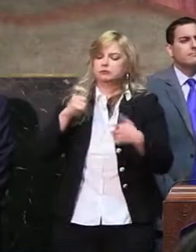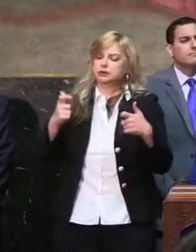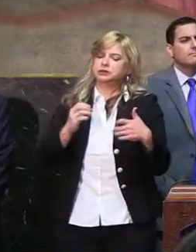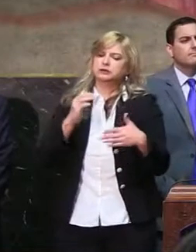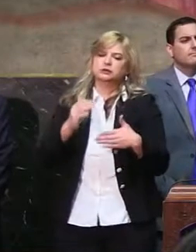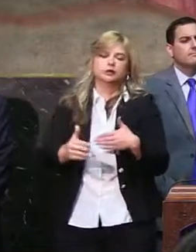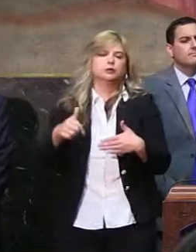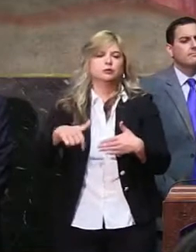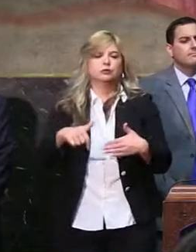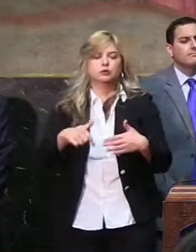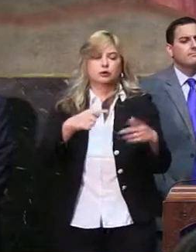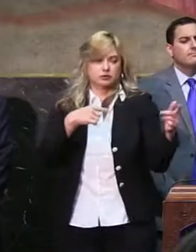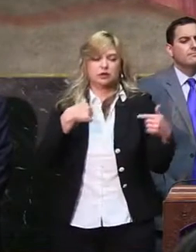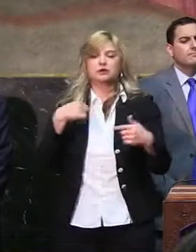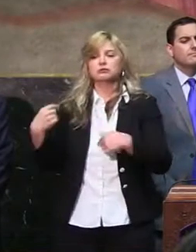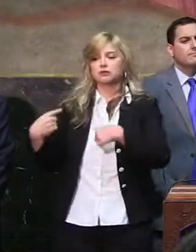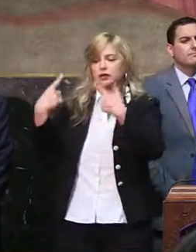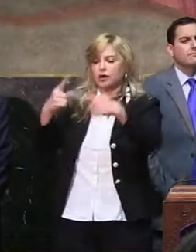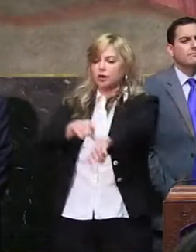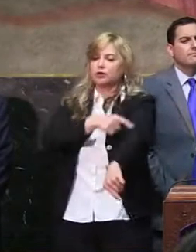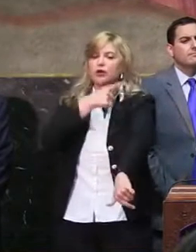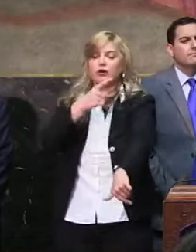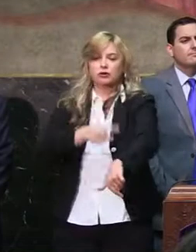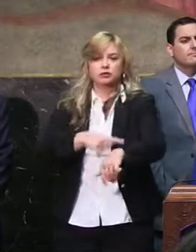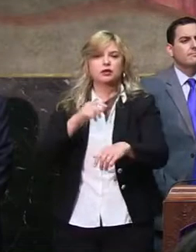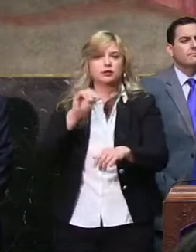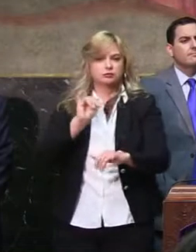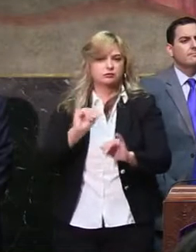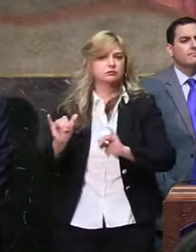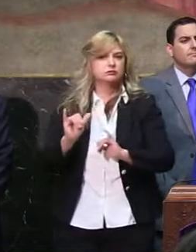and from my standpoint this is the biggest step that the state has ever